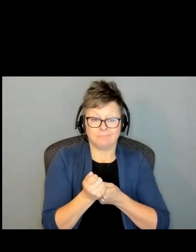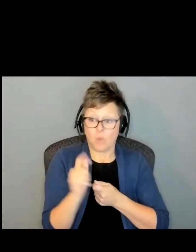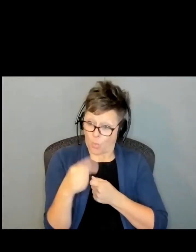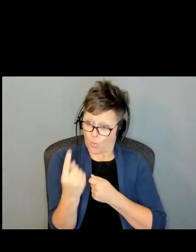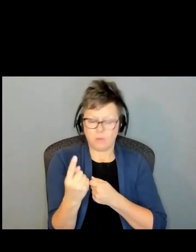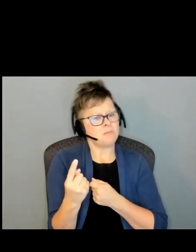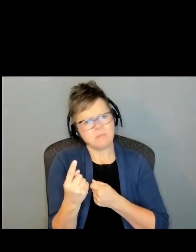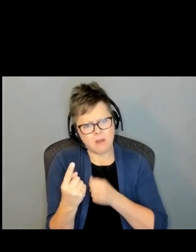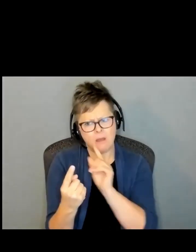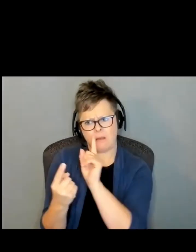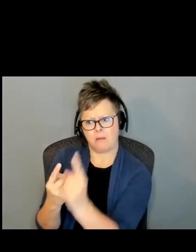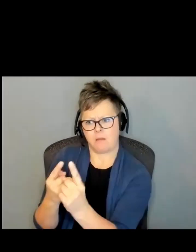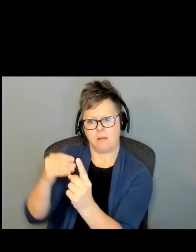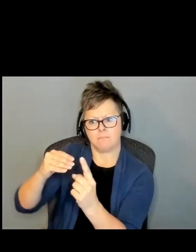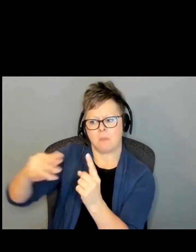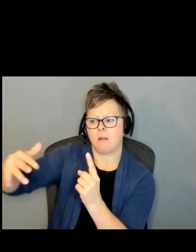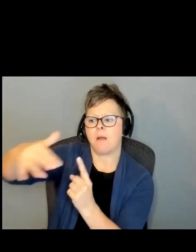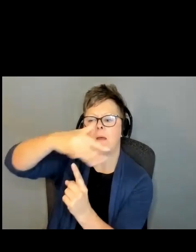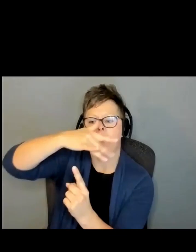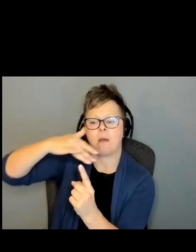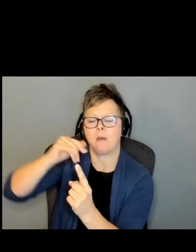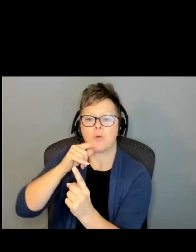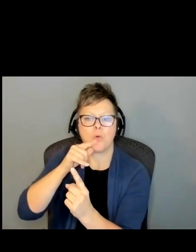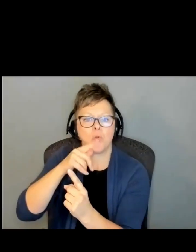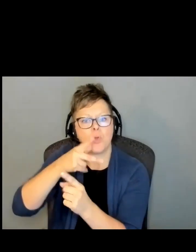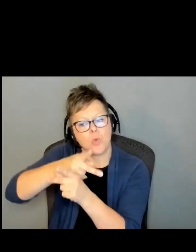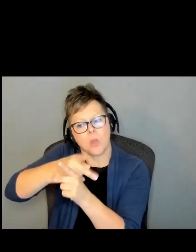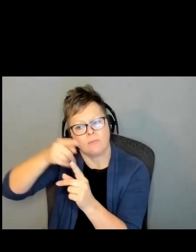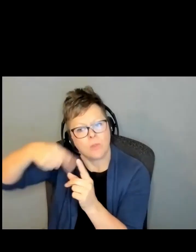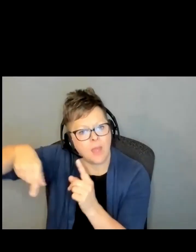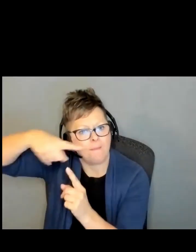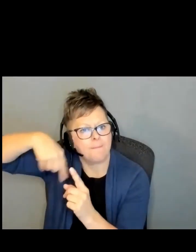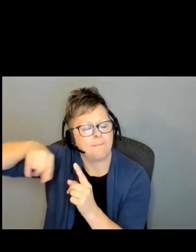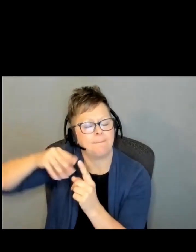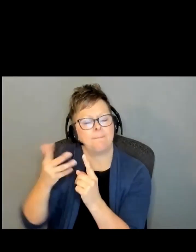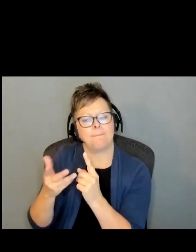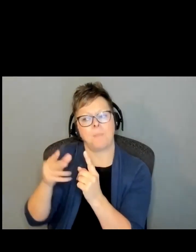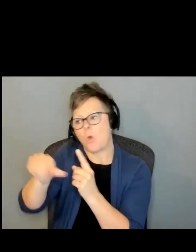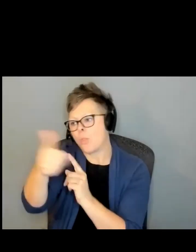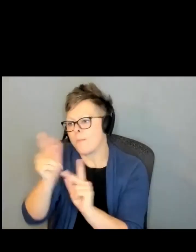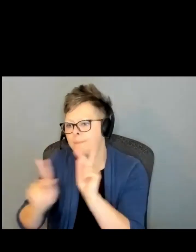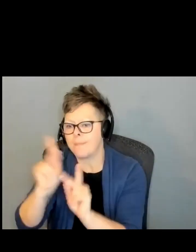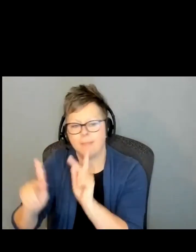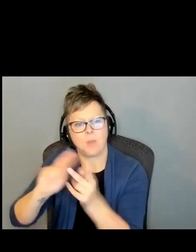but also their caregivers into this space and creating a space for caregivers sometimes